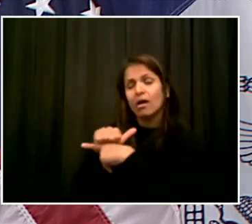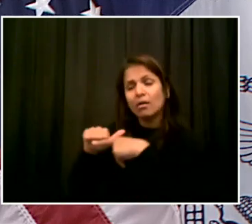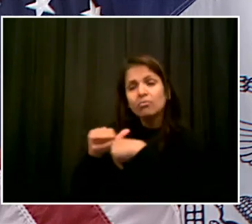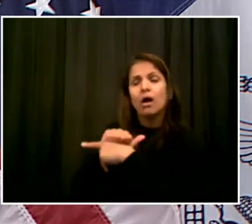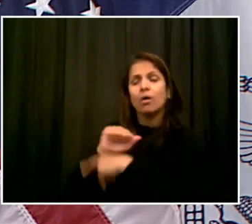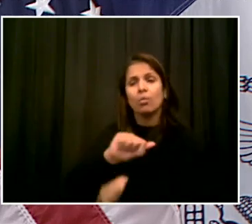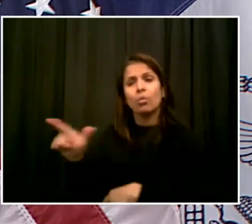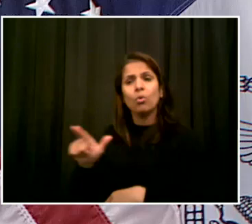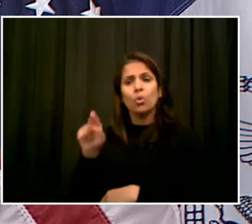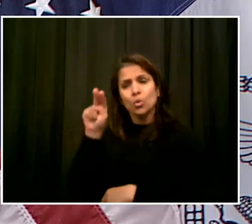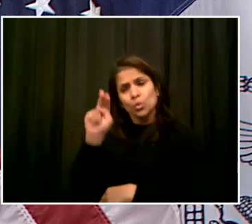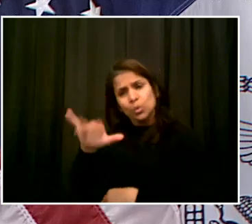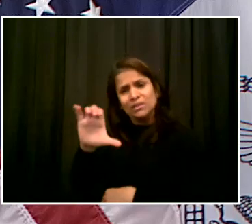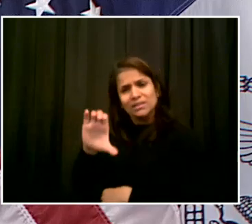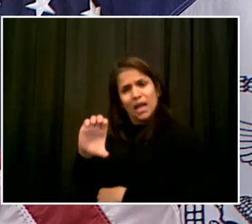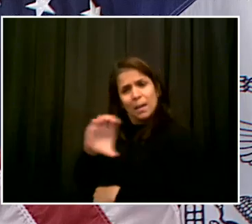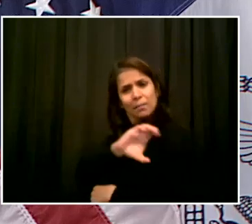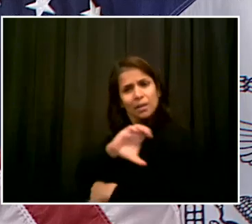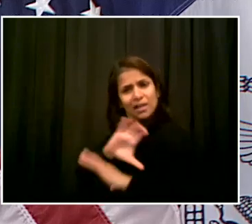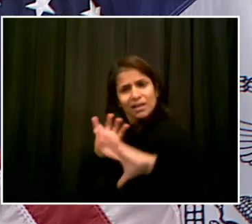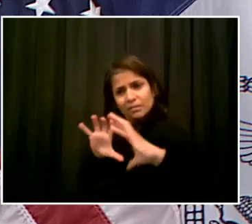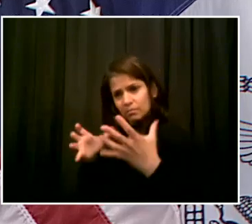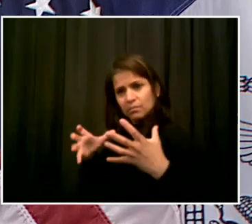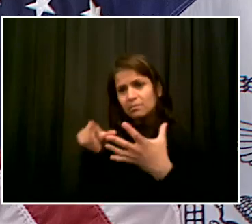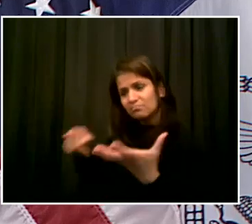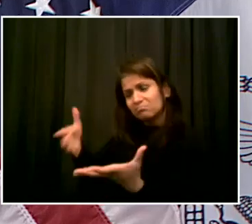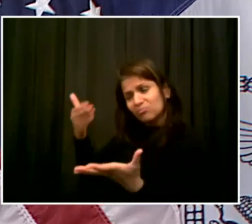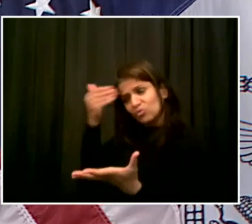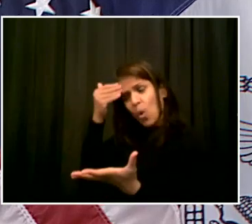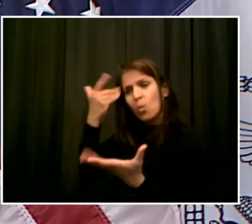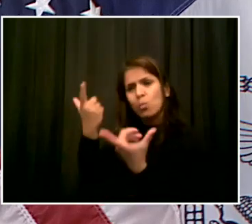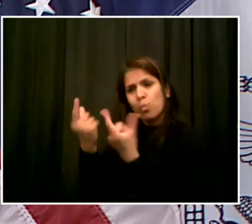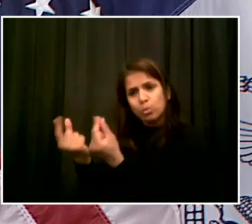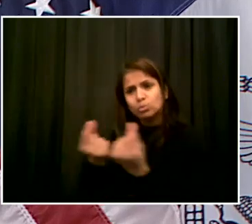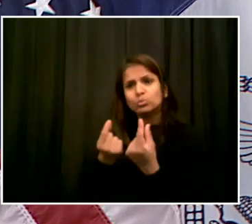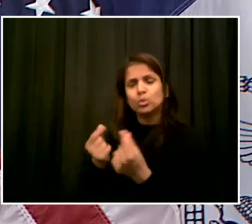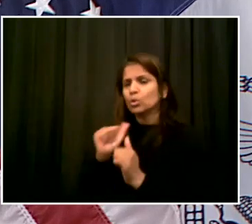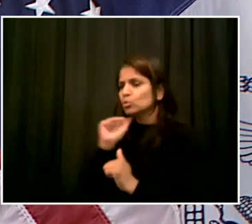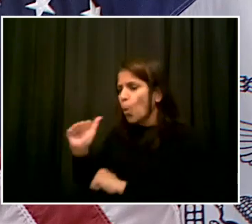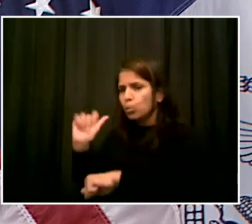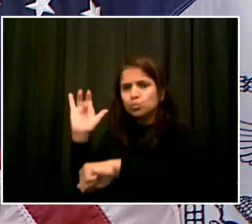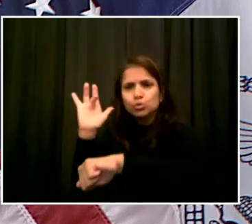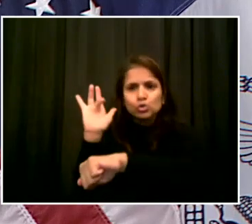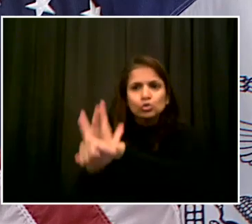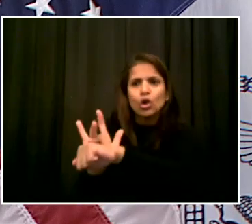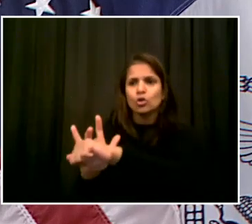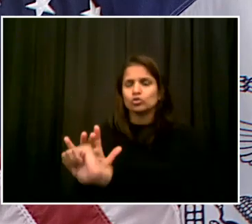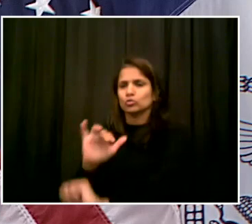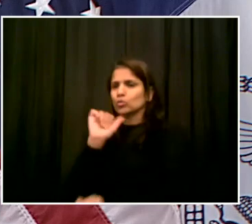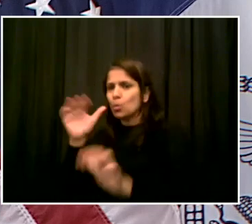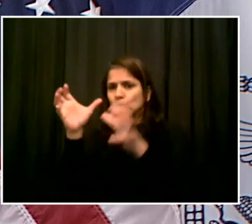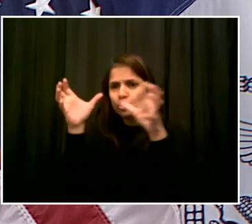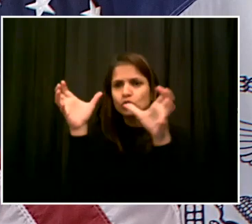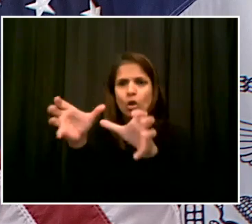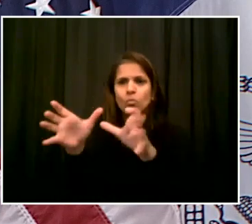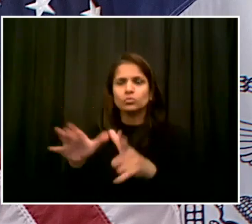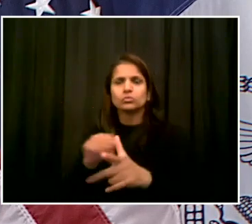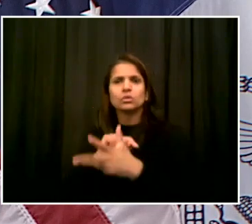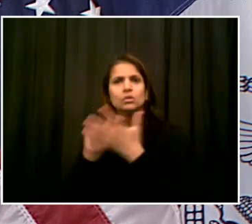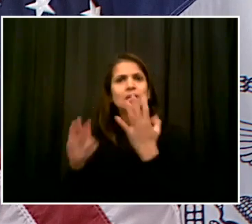DIVERSIFYING E